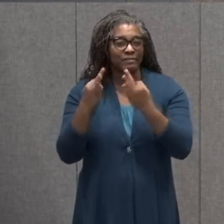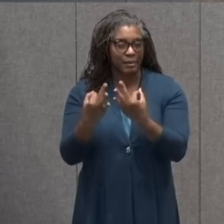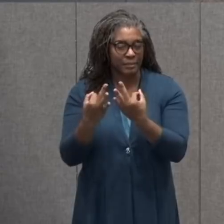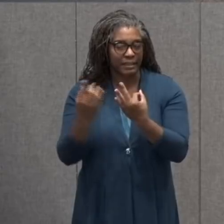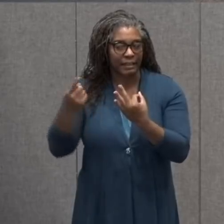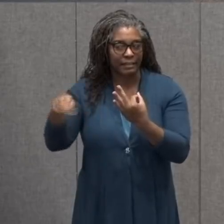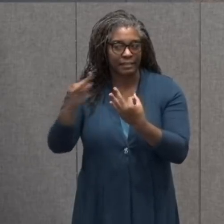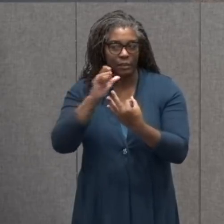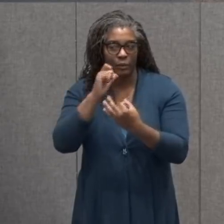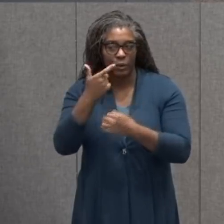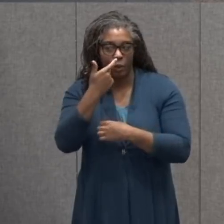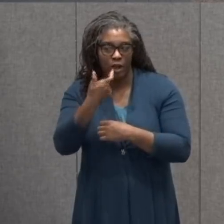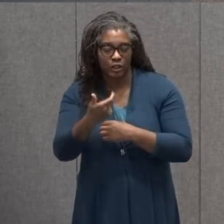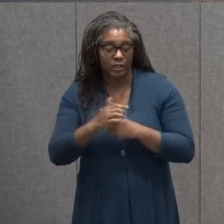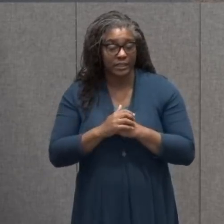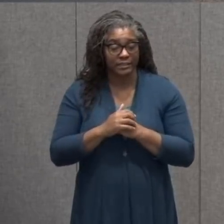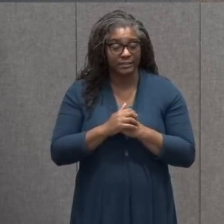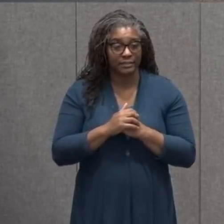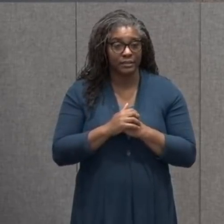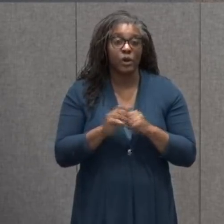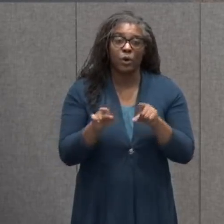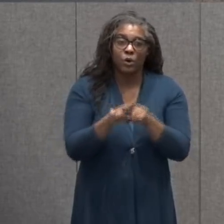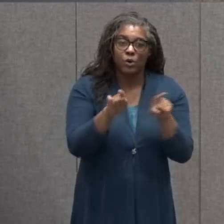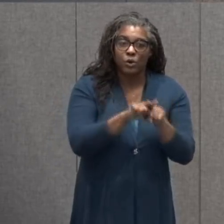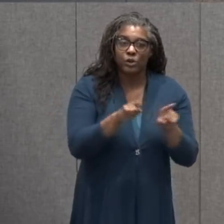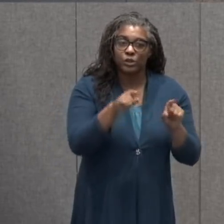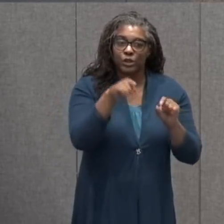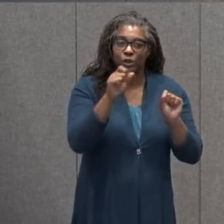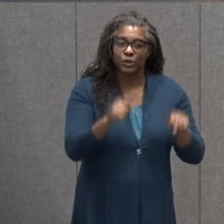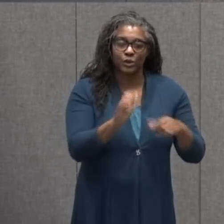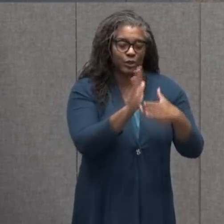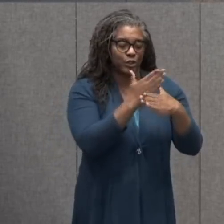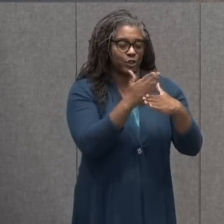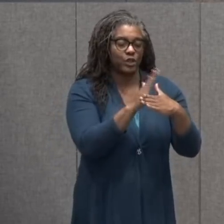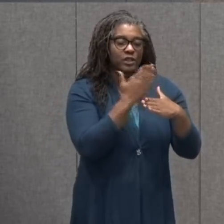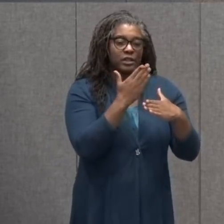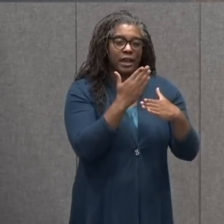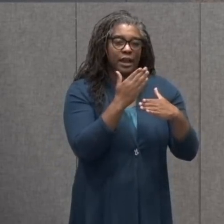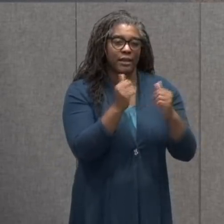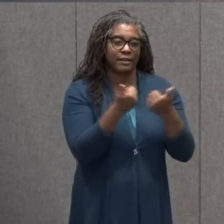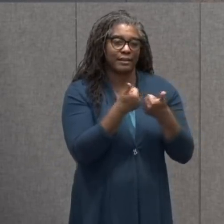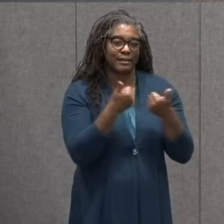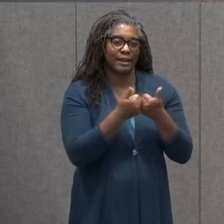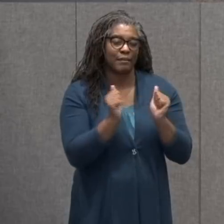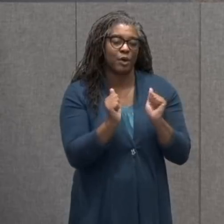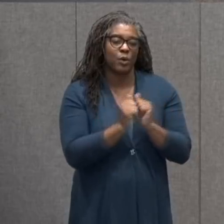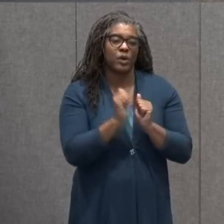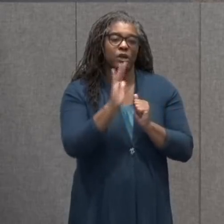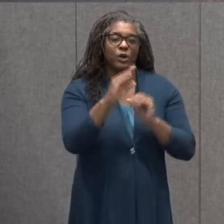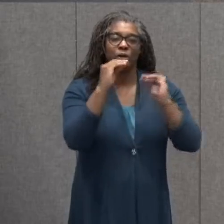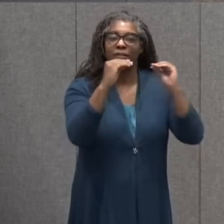maybe you could share some of these games with your teacher, or with your other classmates.